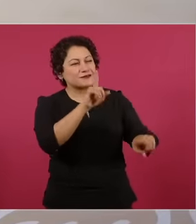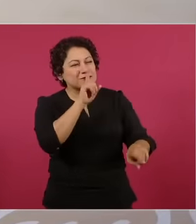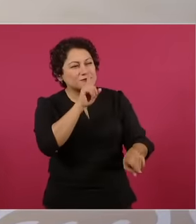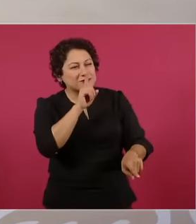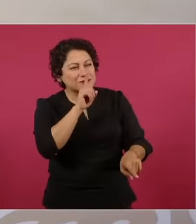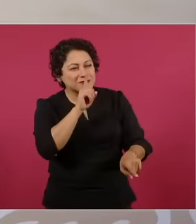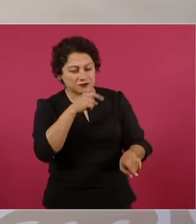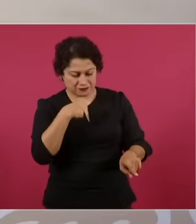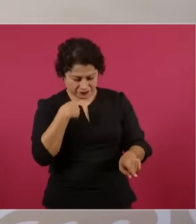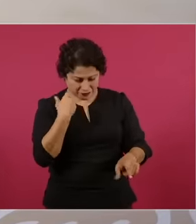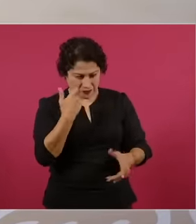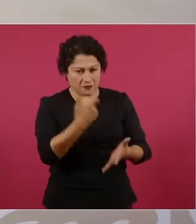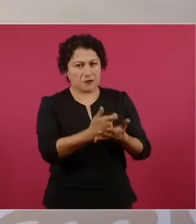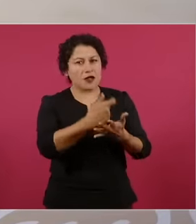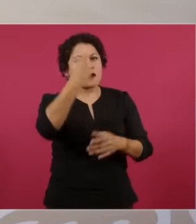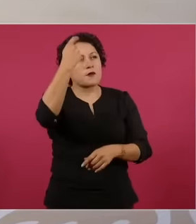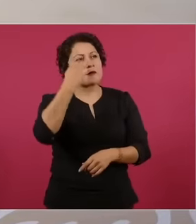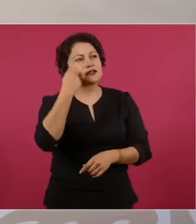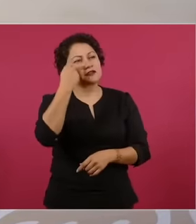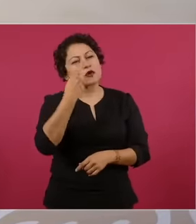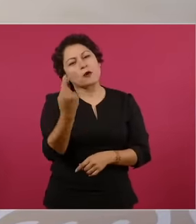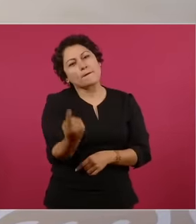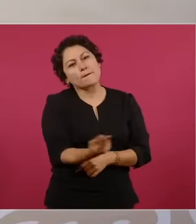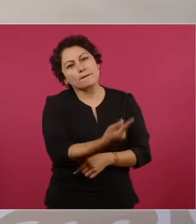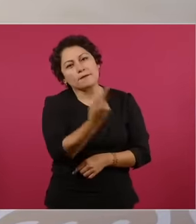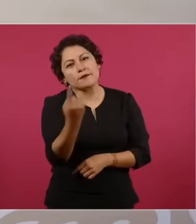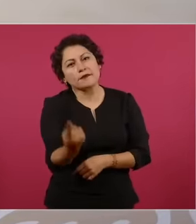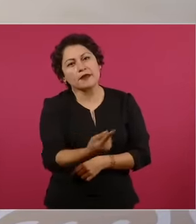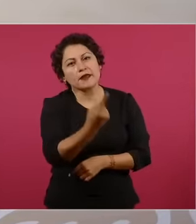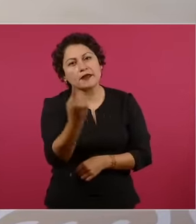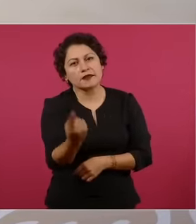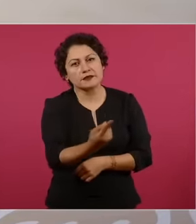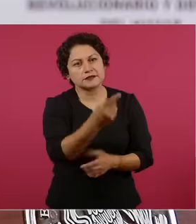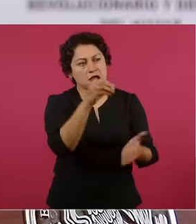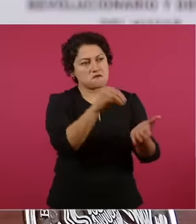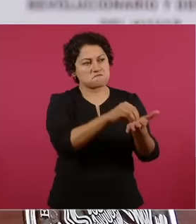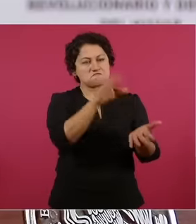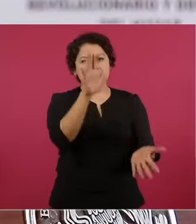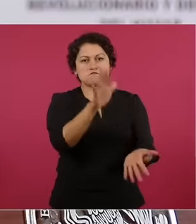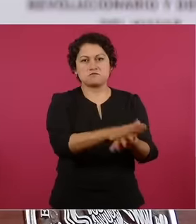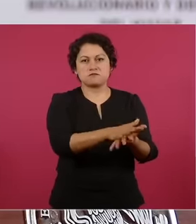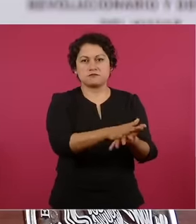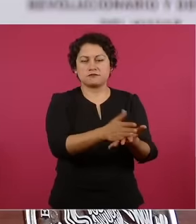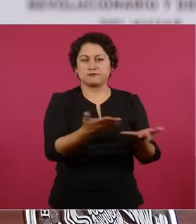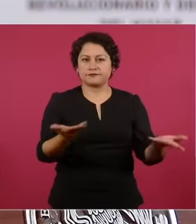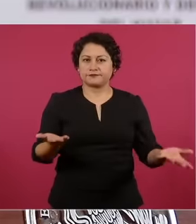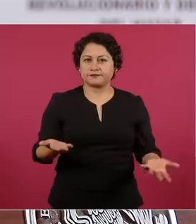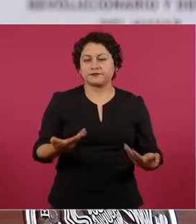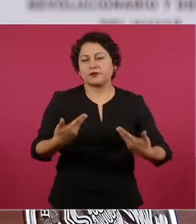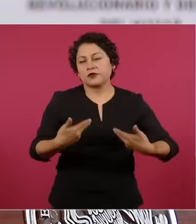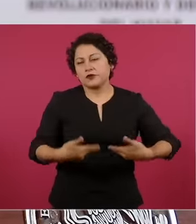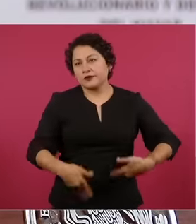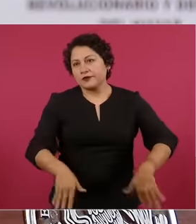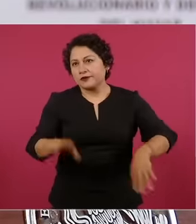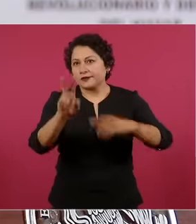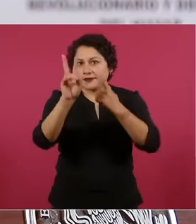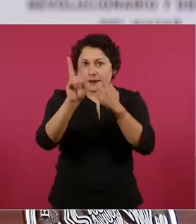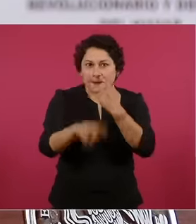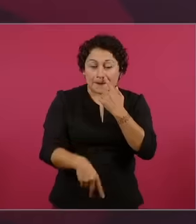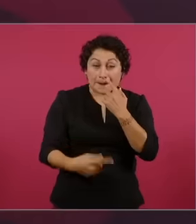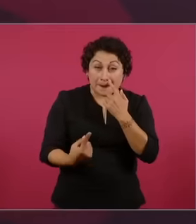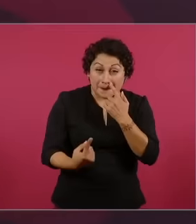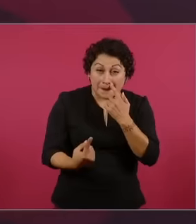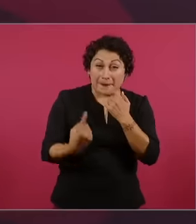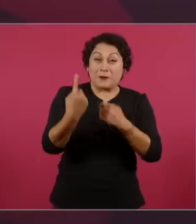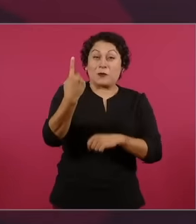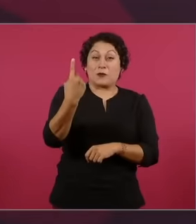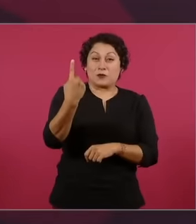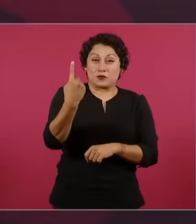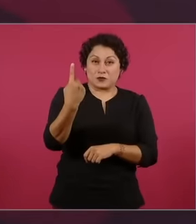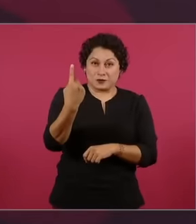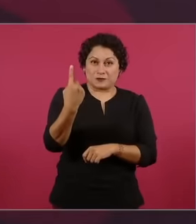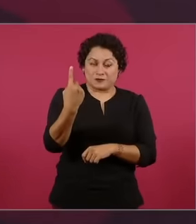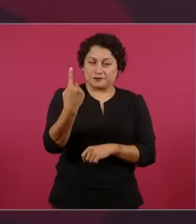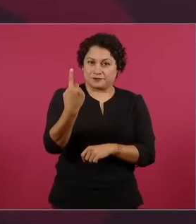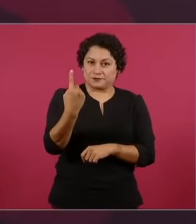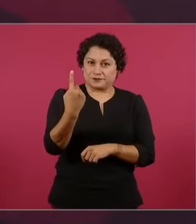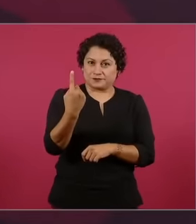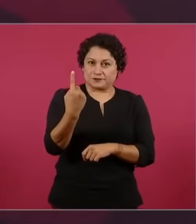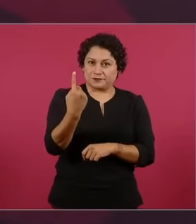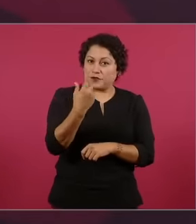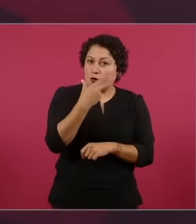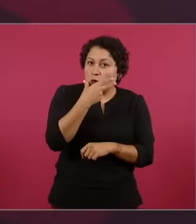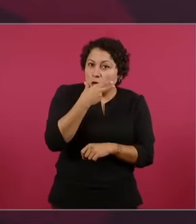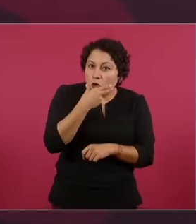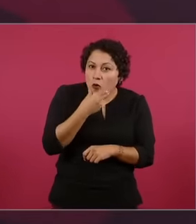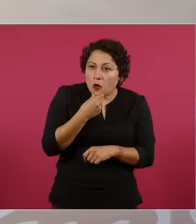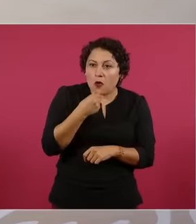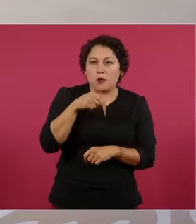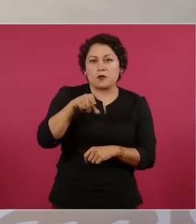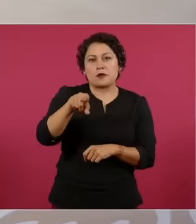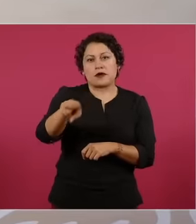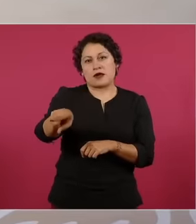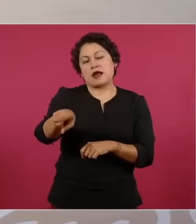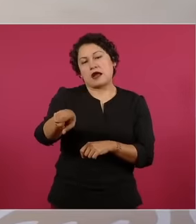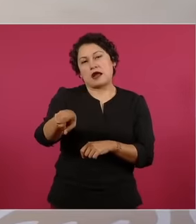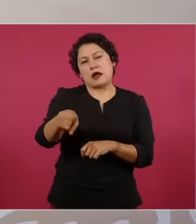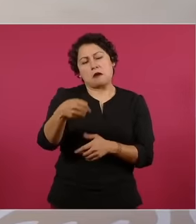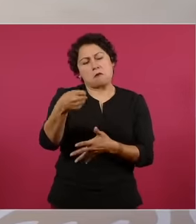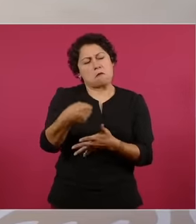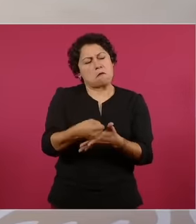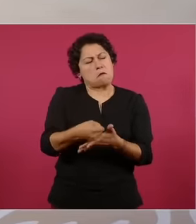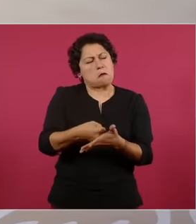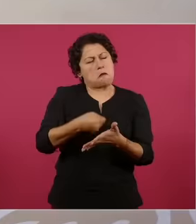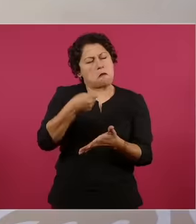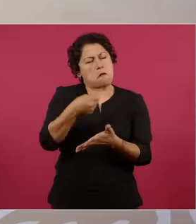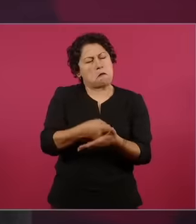one of the most tenacious defenders of the privileges in the judiciary